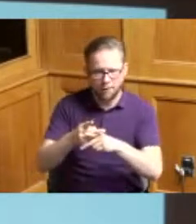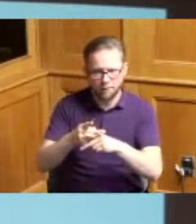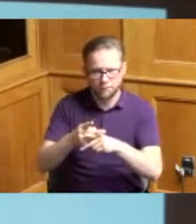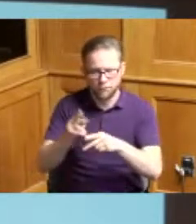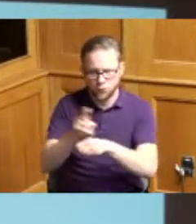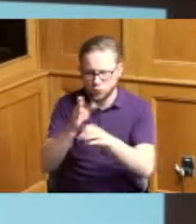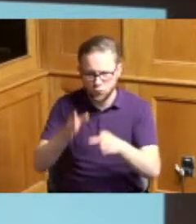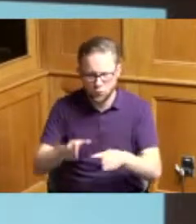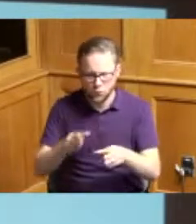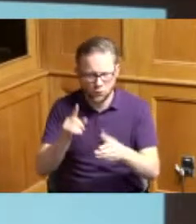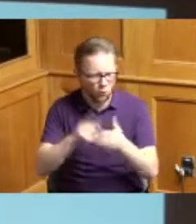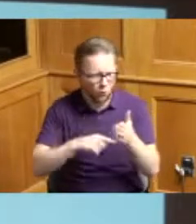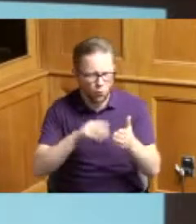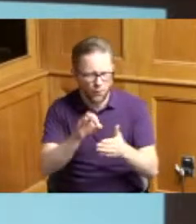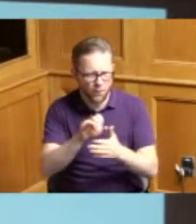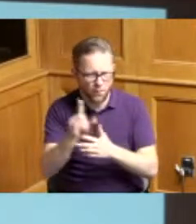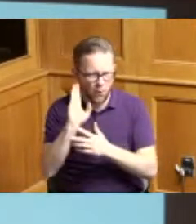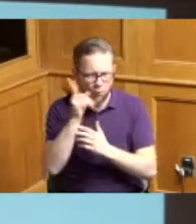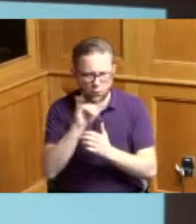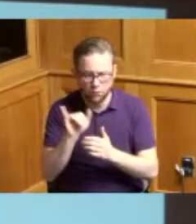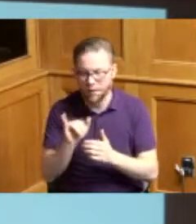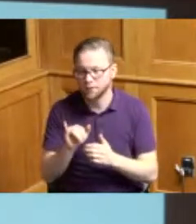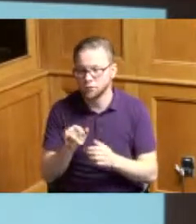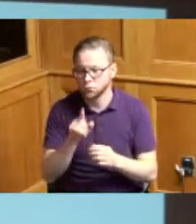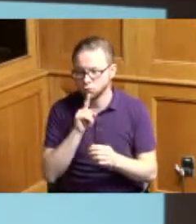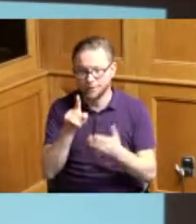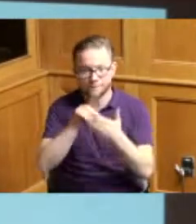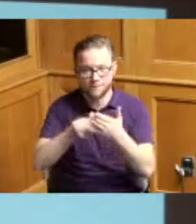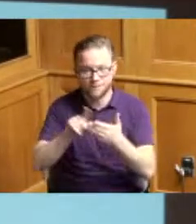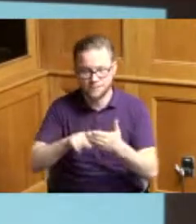is involved in three major components we have three major components